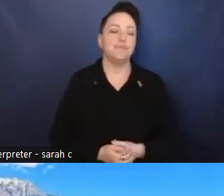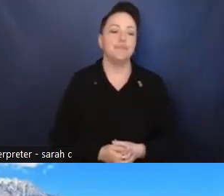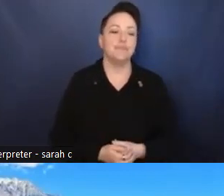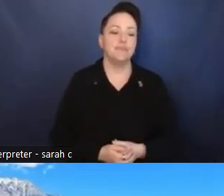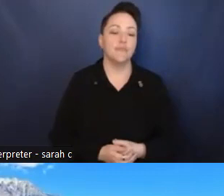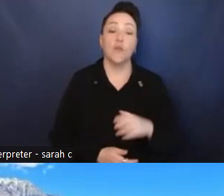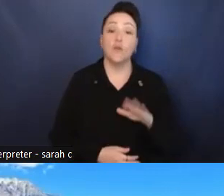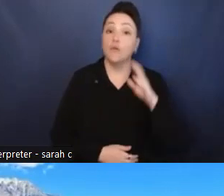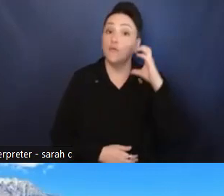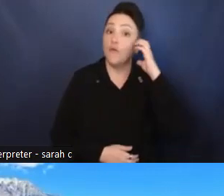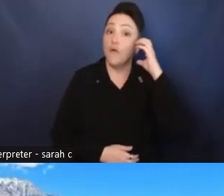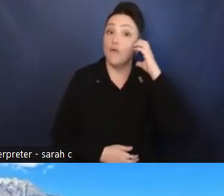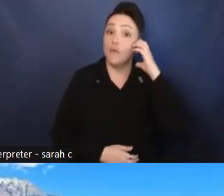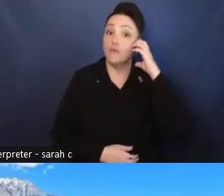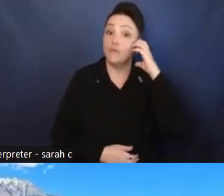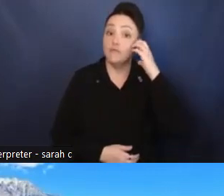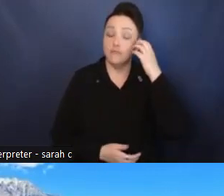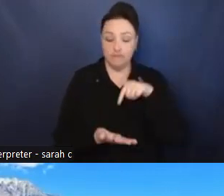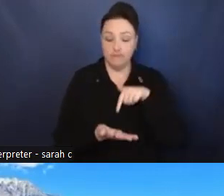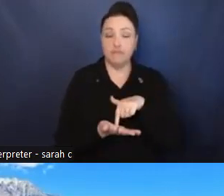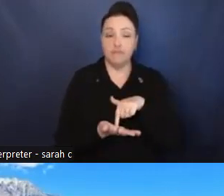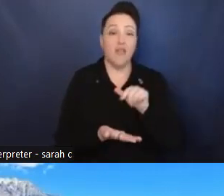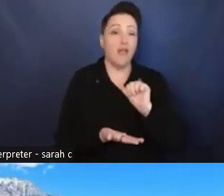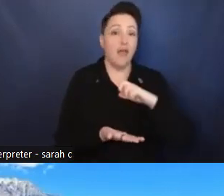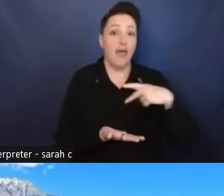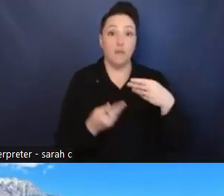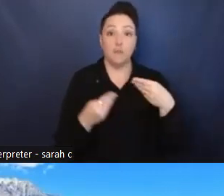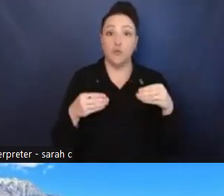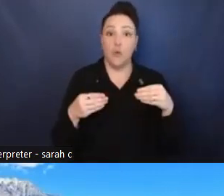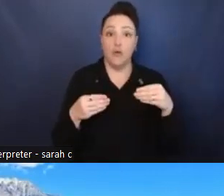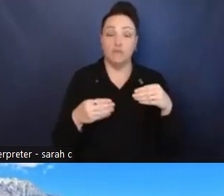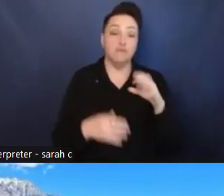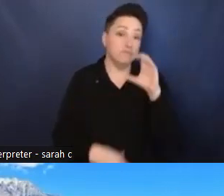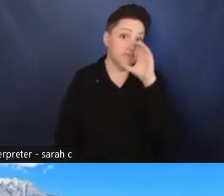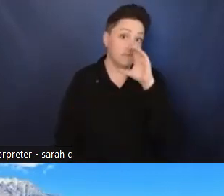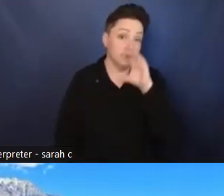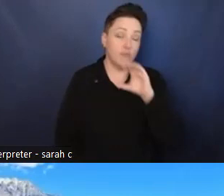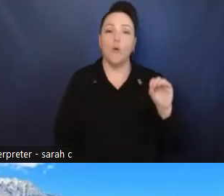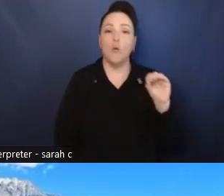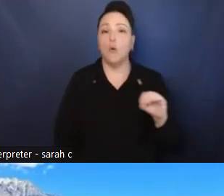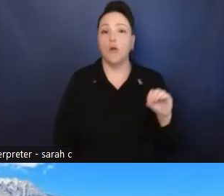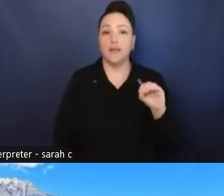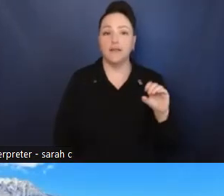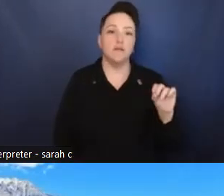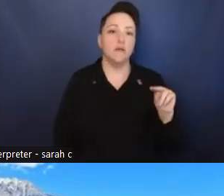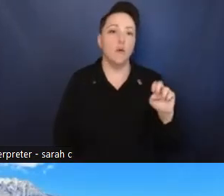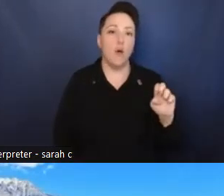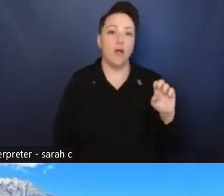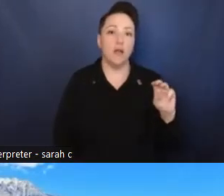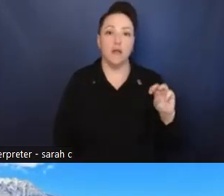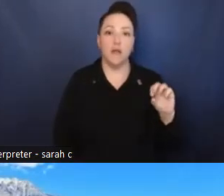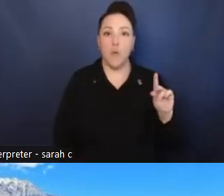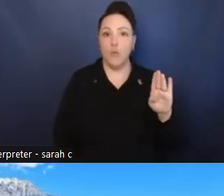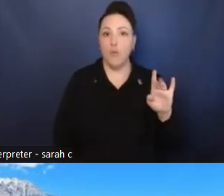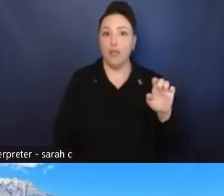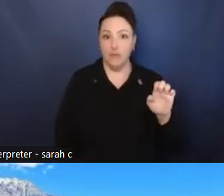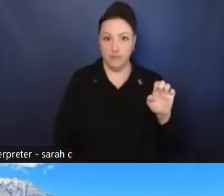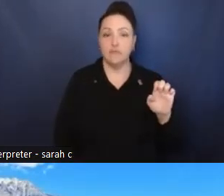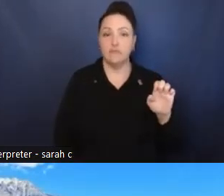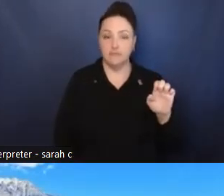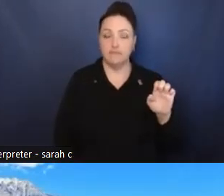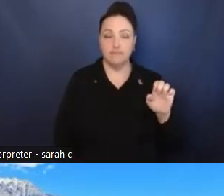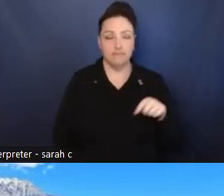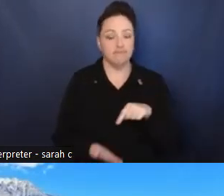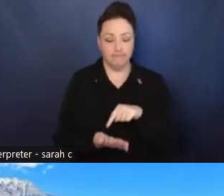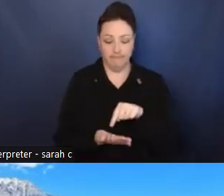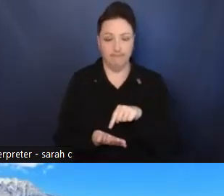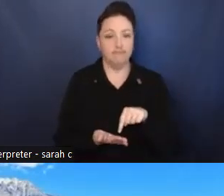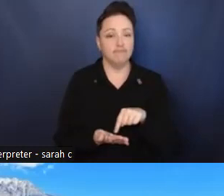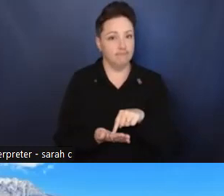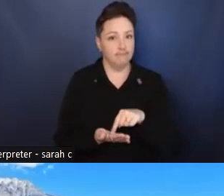look up is it Oregon one mobile and you'll find Oregon our mobile app that has you can see eight